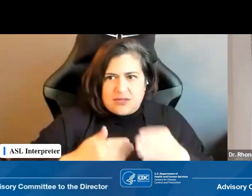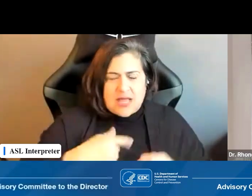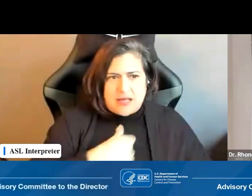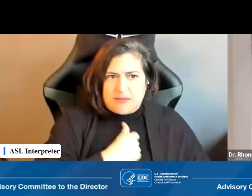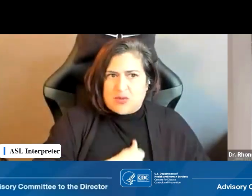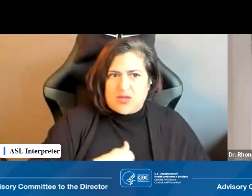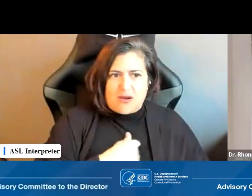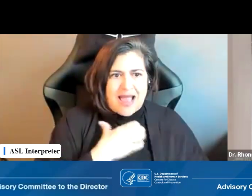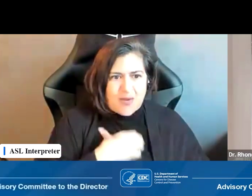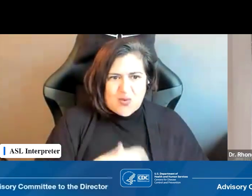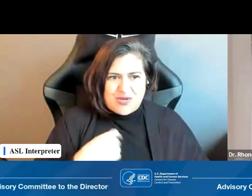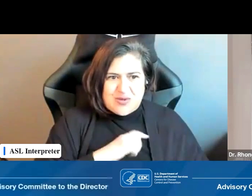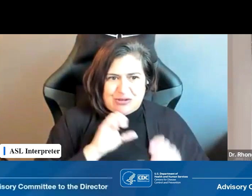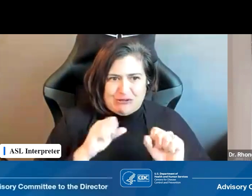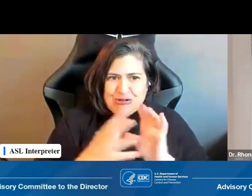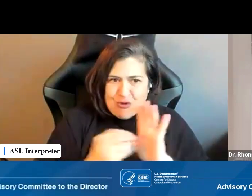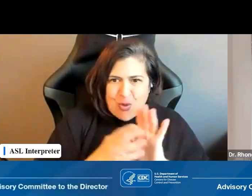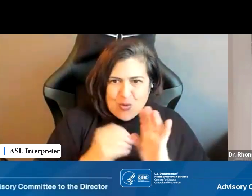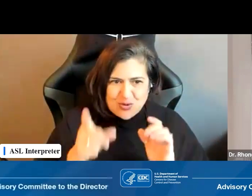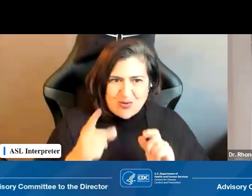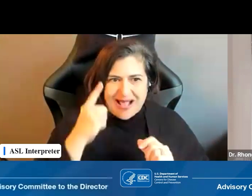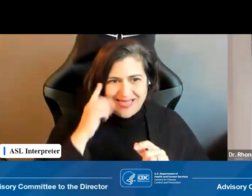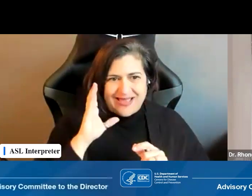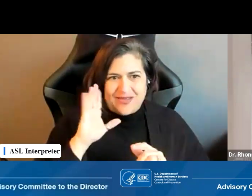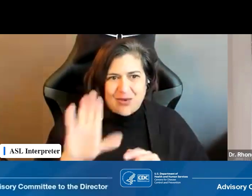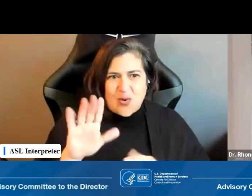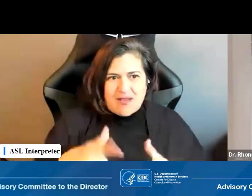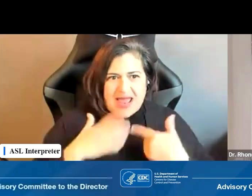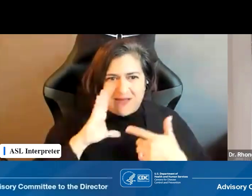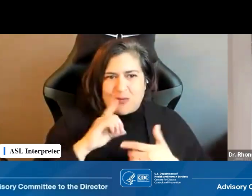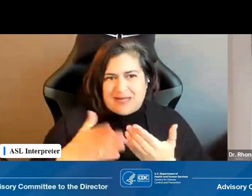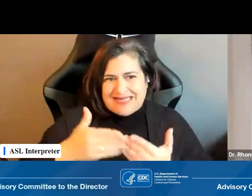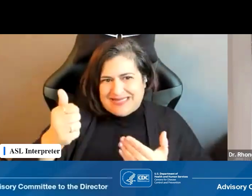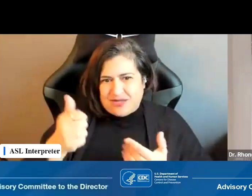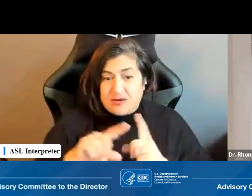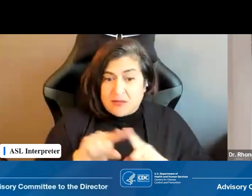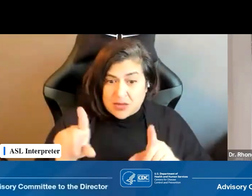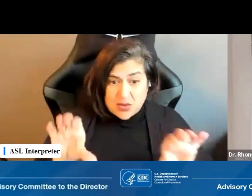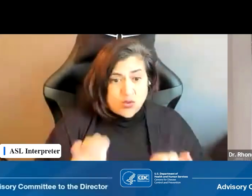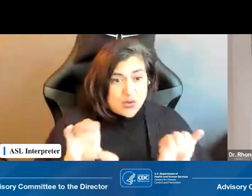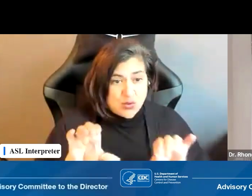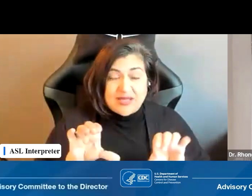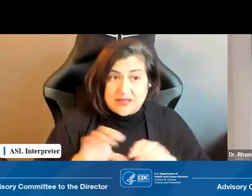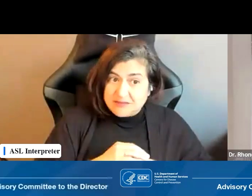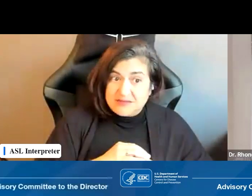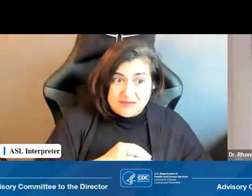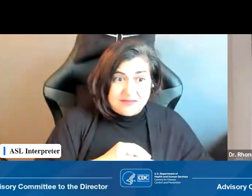I wish that we could clone you. I think your life would be a little bit easier, but you're doing health disparities